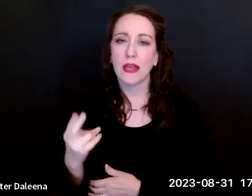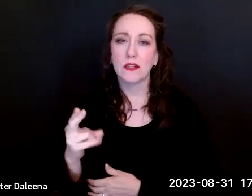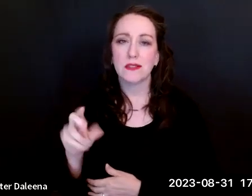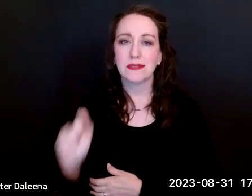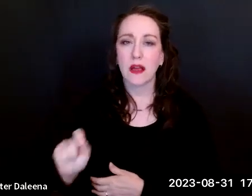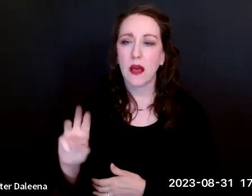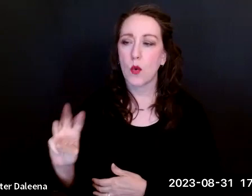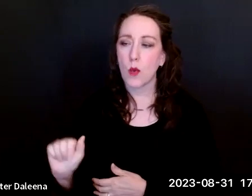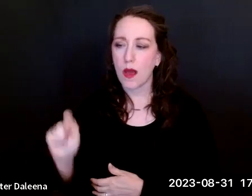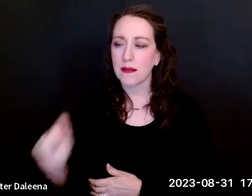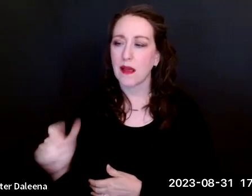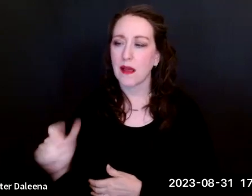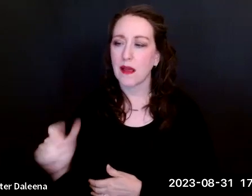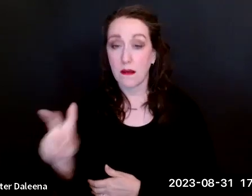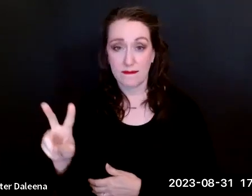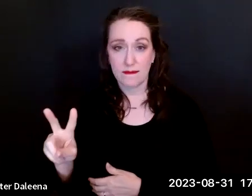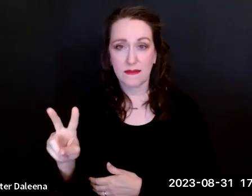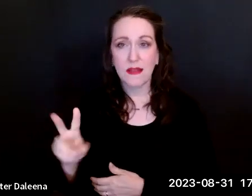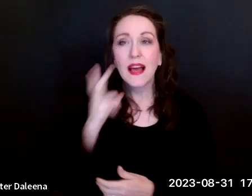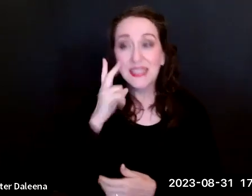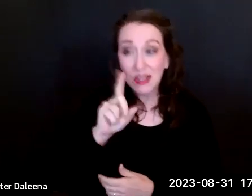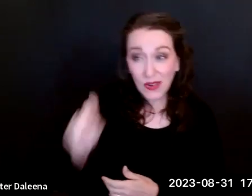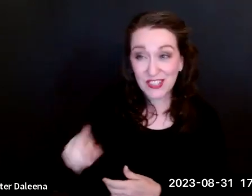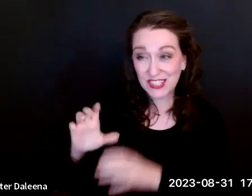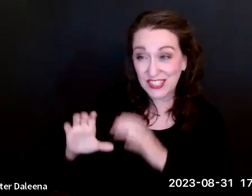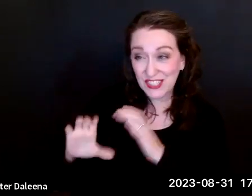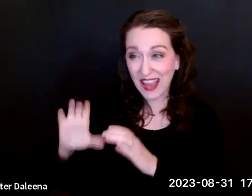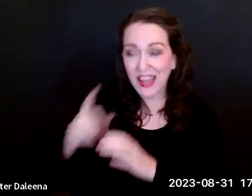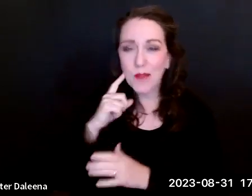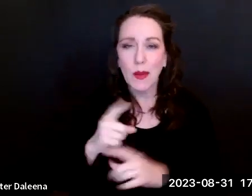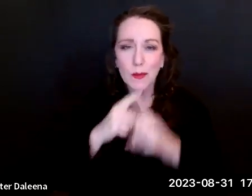oh and I'm sorry I'm seeing a question in the chat about the mute and unmute button not being